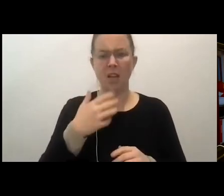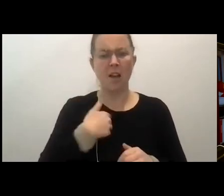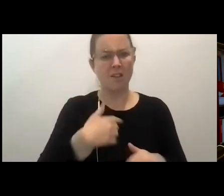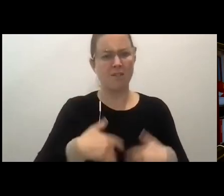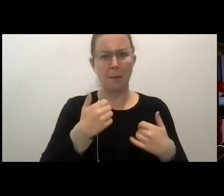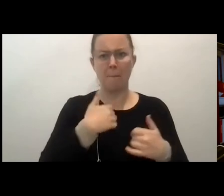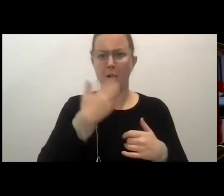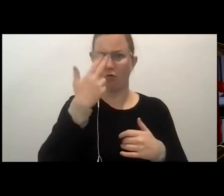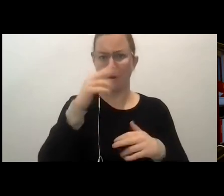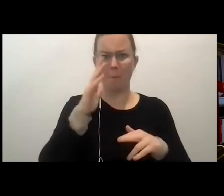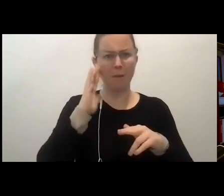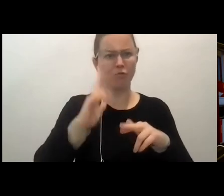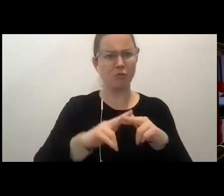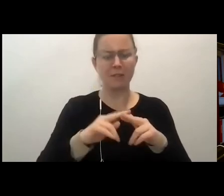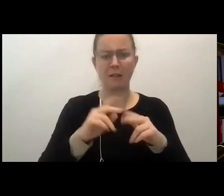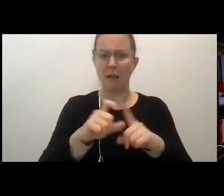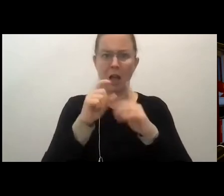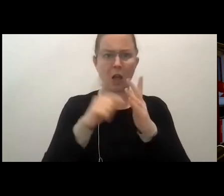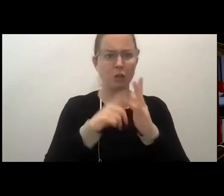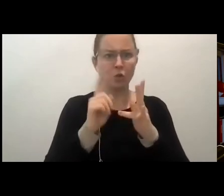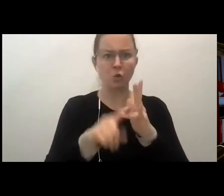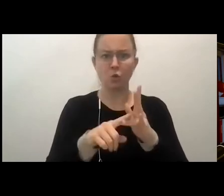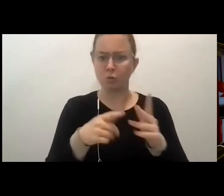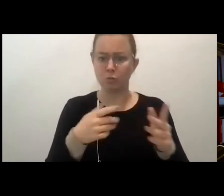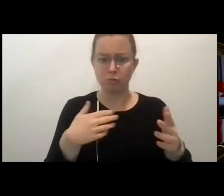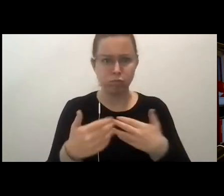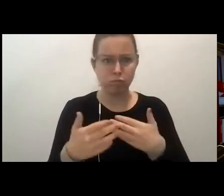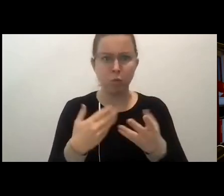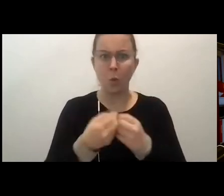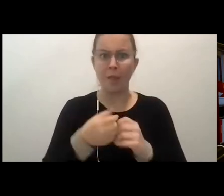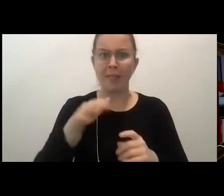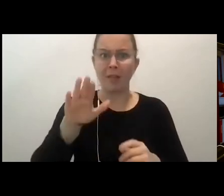a hard time dealing with having a deaf son that they didn't really bother with the other